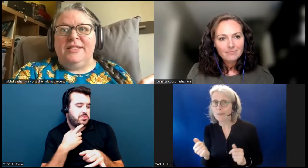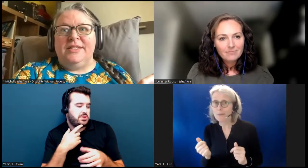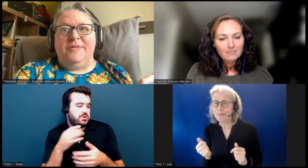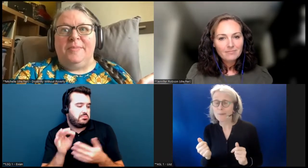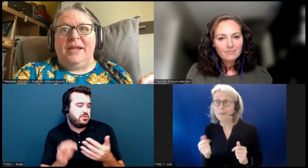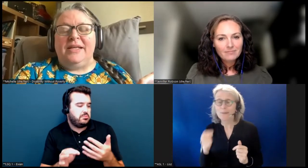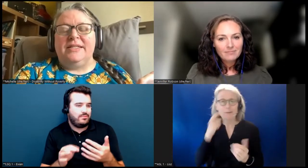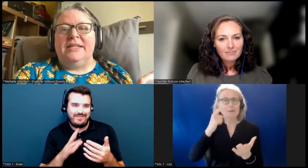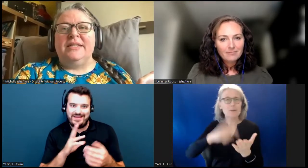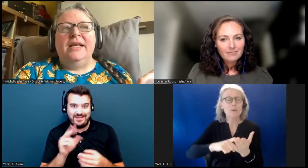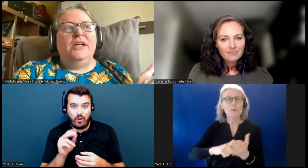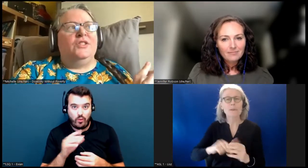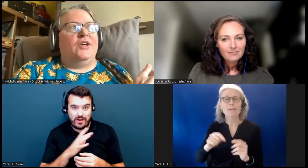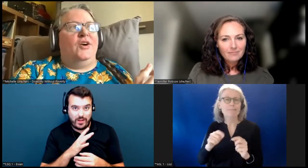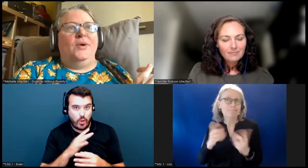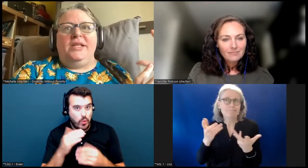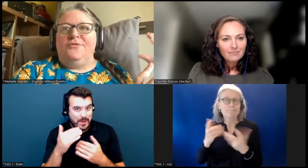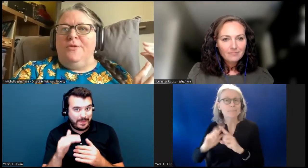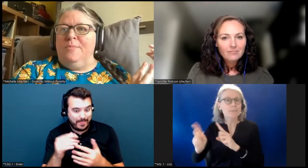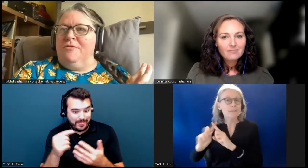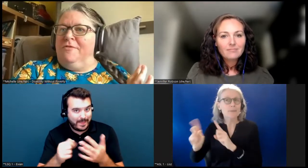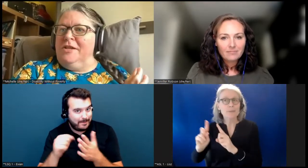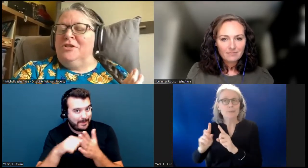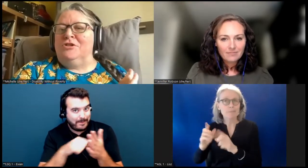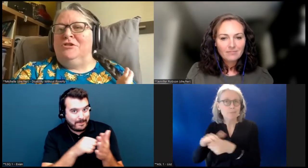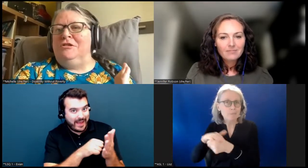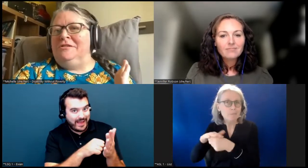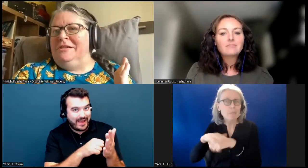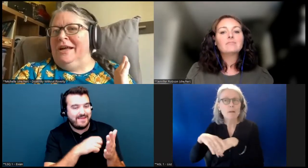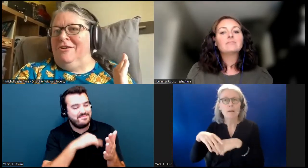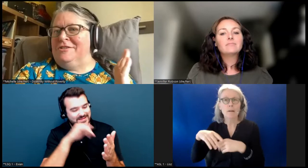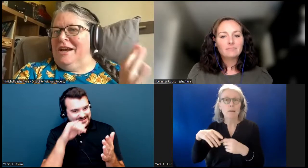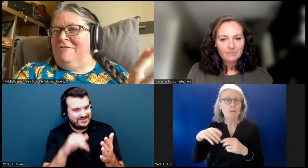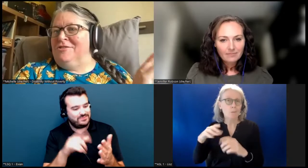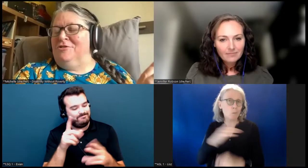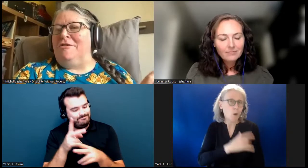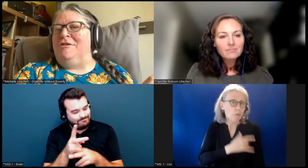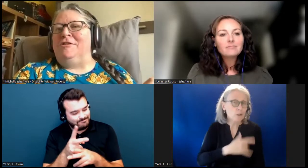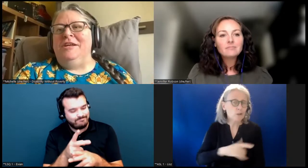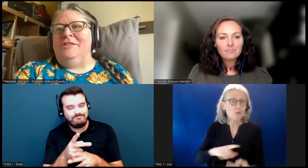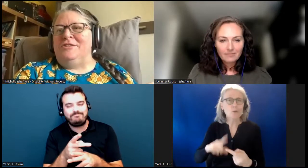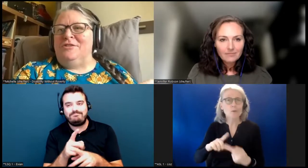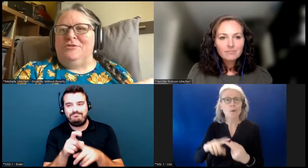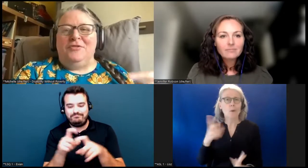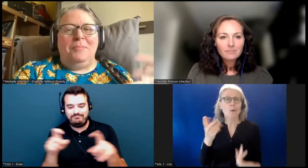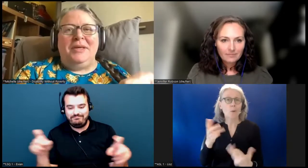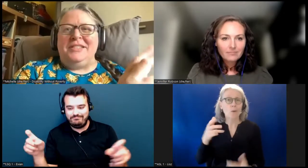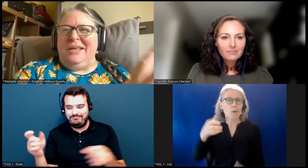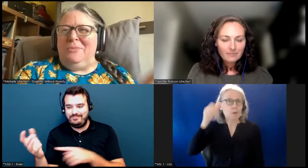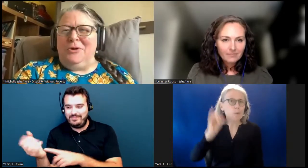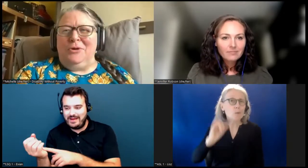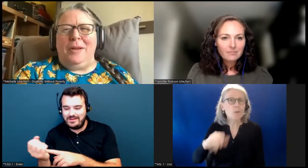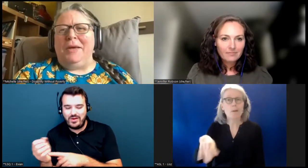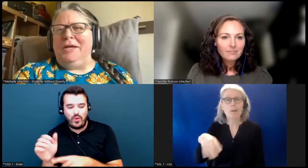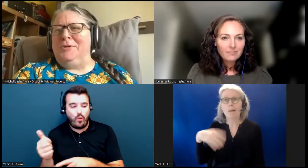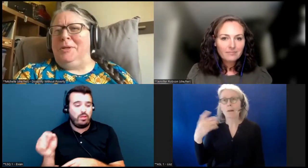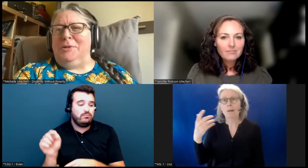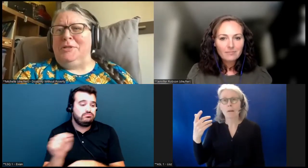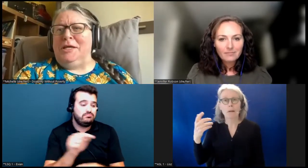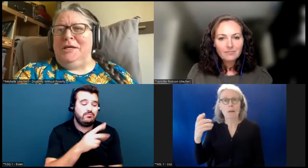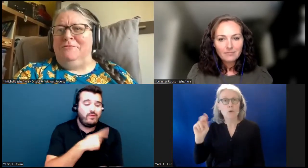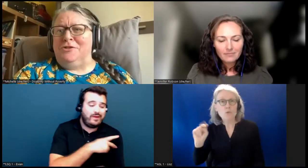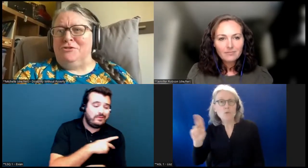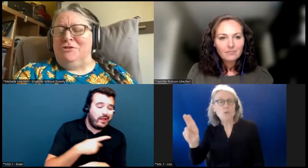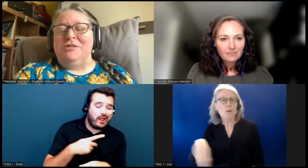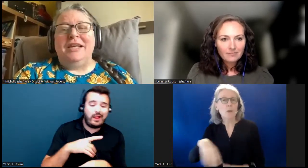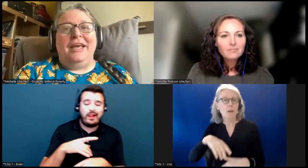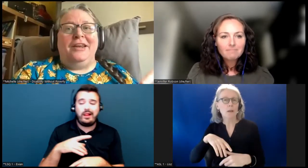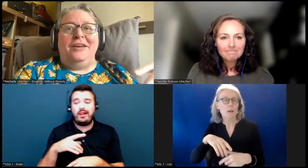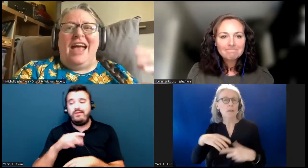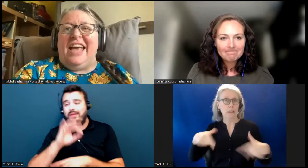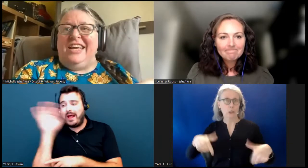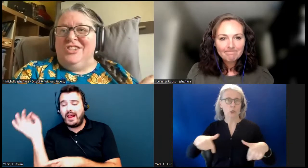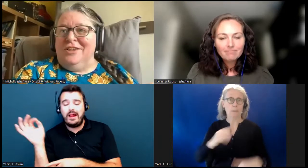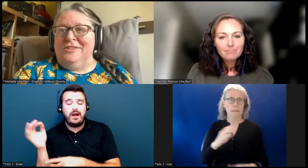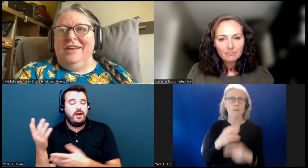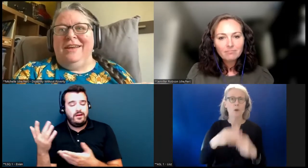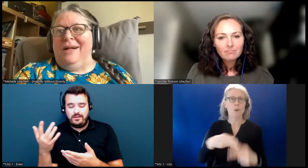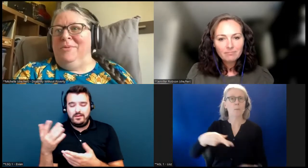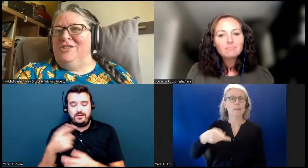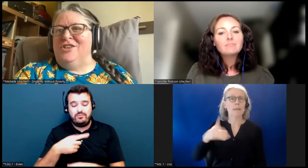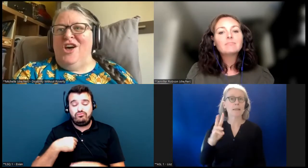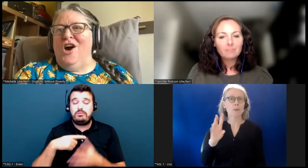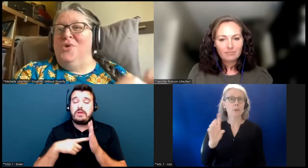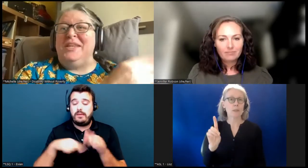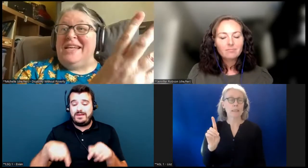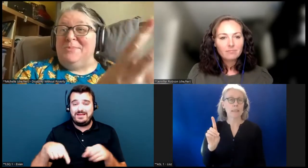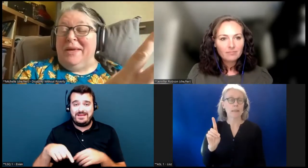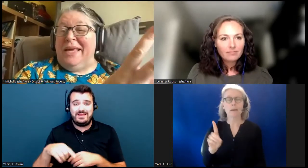THESE DIFFERENT PLACES FROM PROVINCIAL, TERRITORIAL, THE -- IN B.C. WE CALL IT PWD FOR SHORT IN